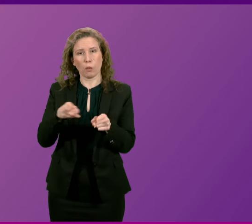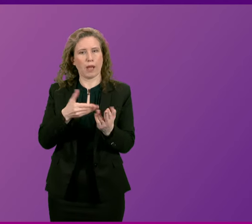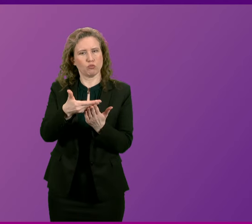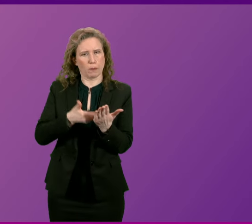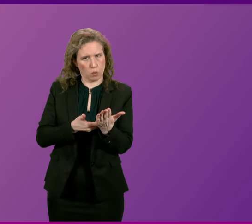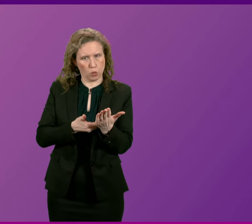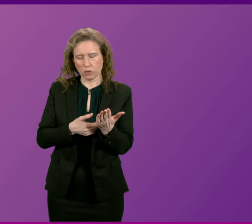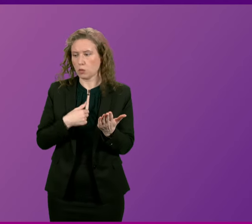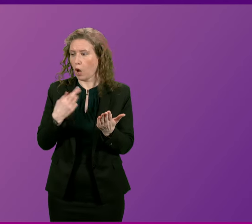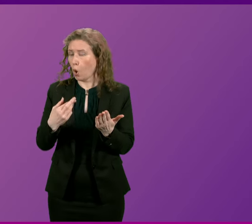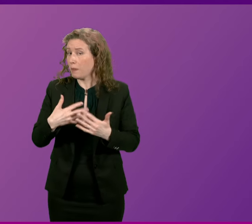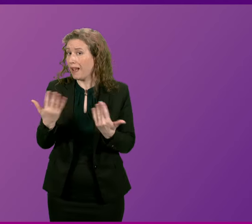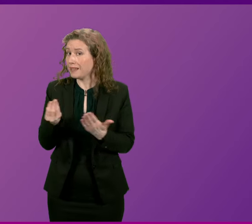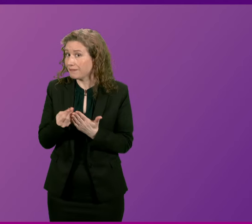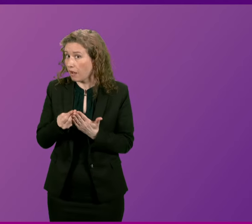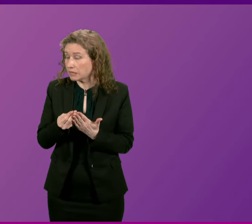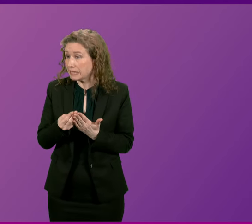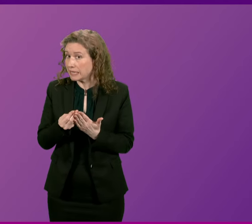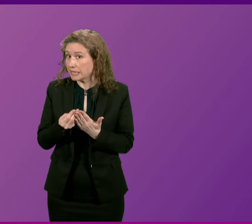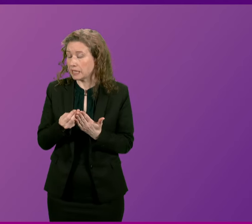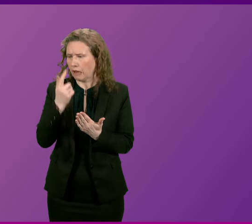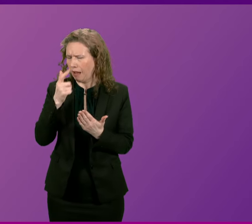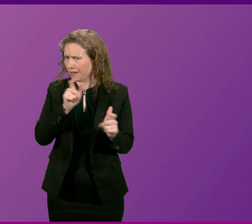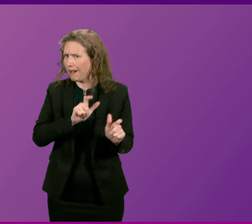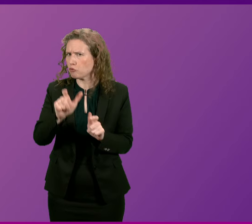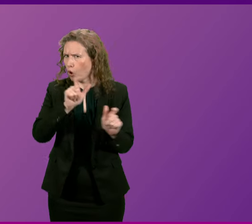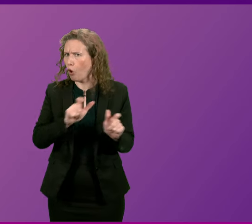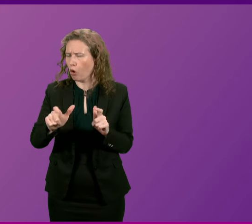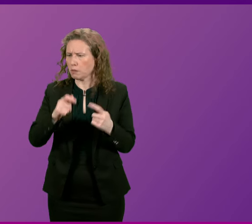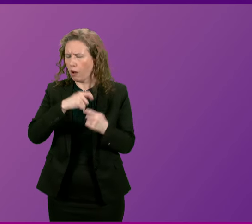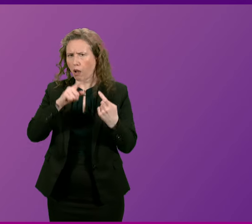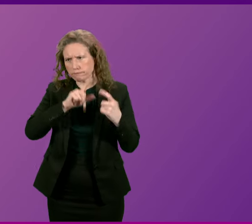and I hope that any funding can continue on a sustainable basis.